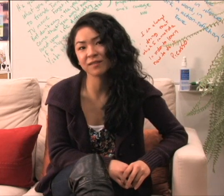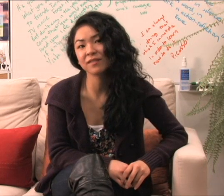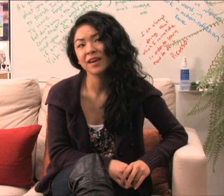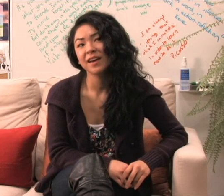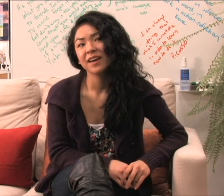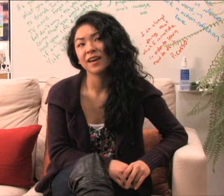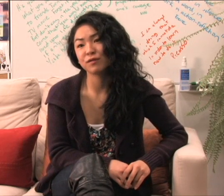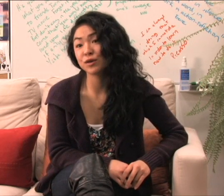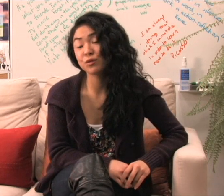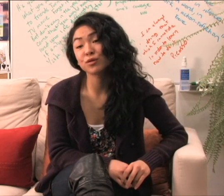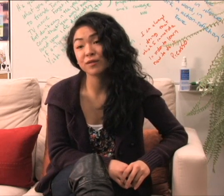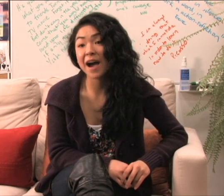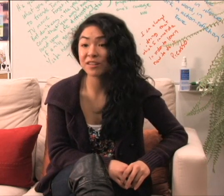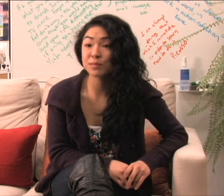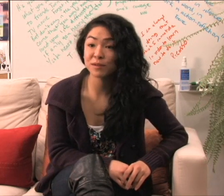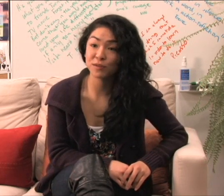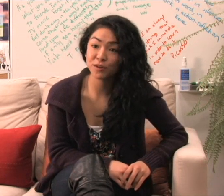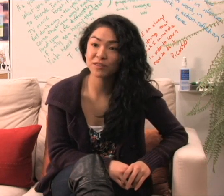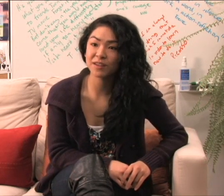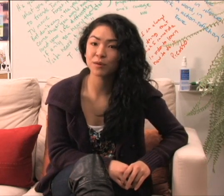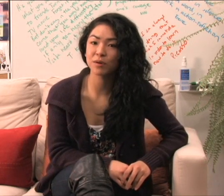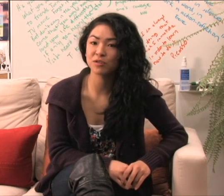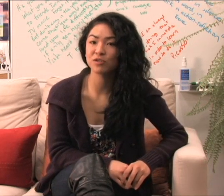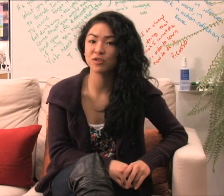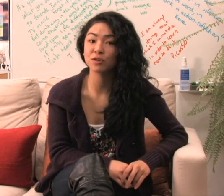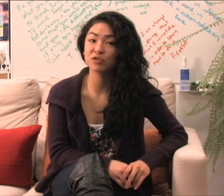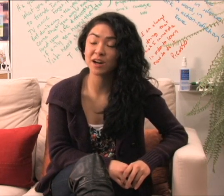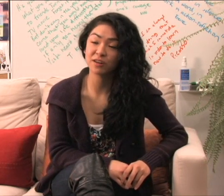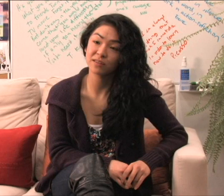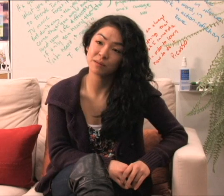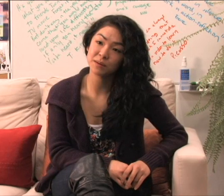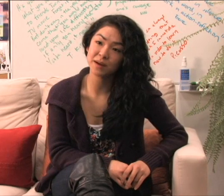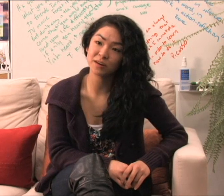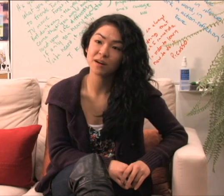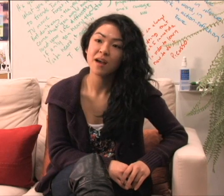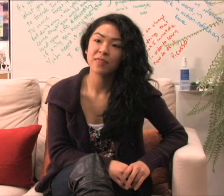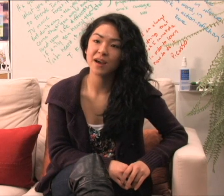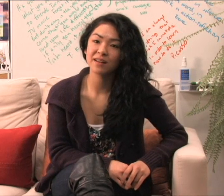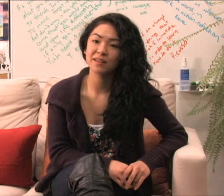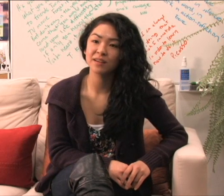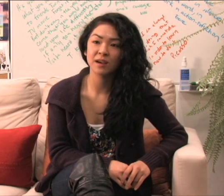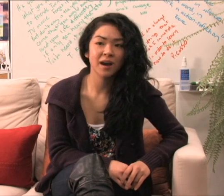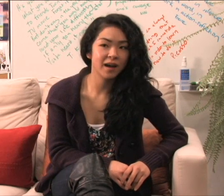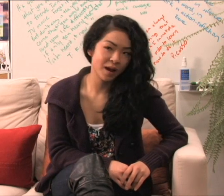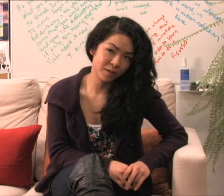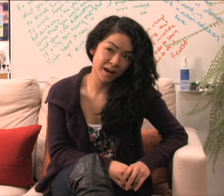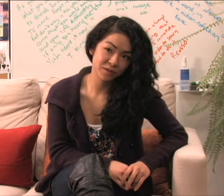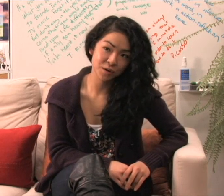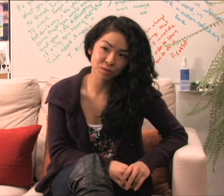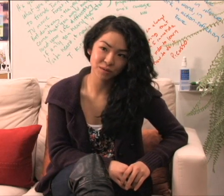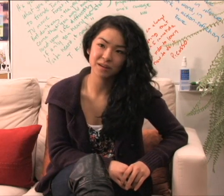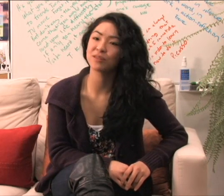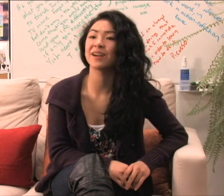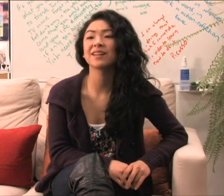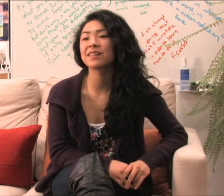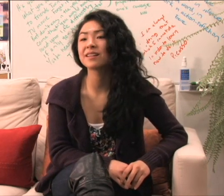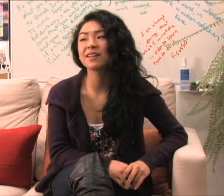You know, like if you sort of ask me first what you should do or try to understand me better then I wouldn't have to go through this.